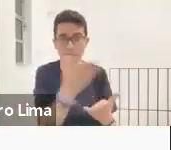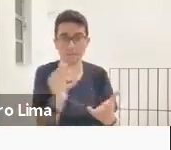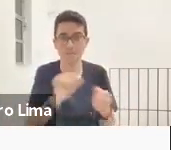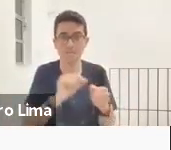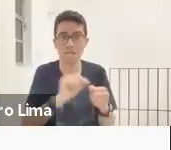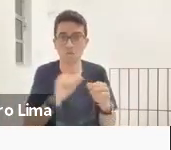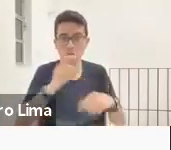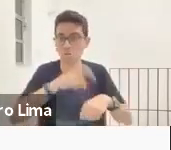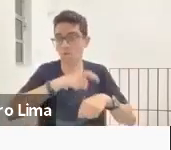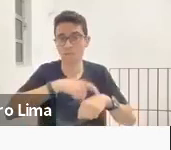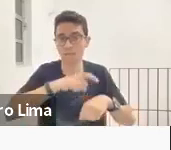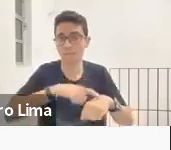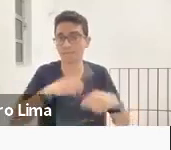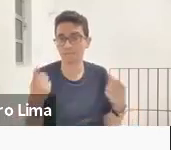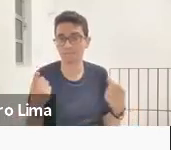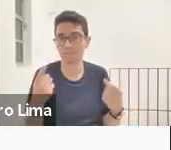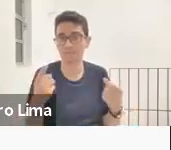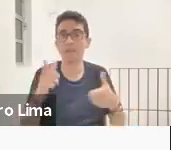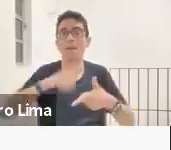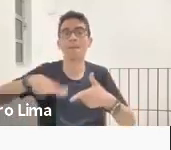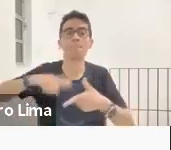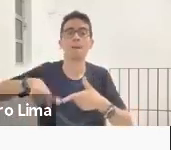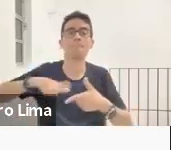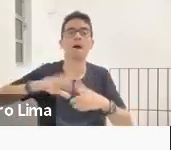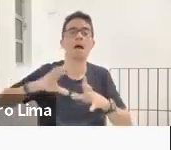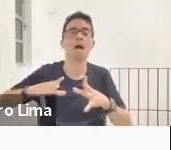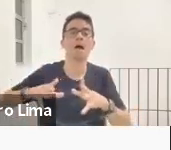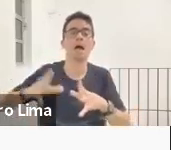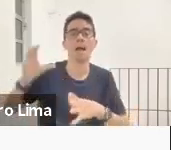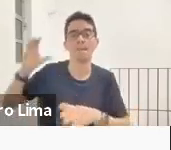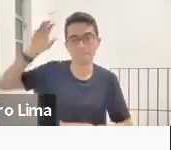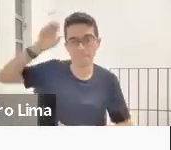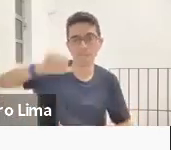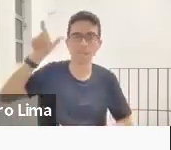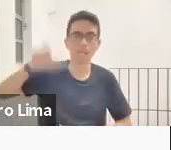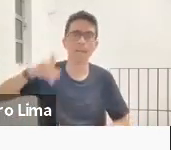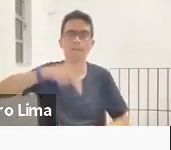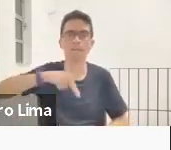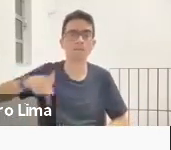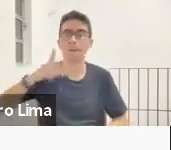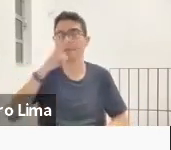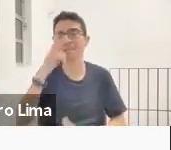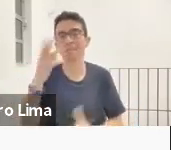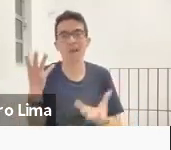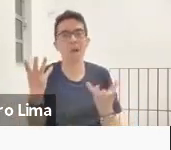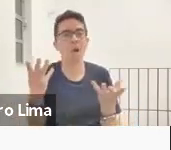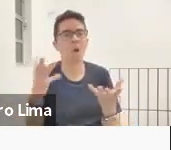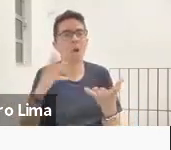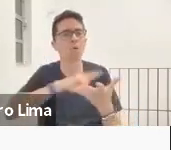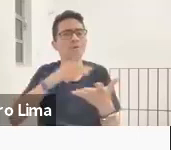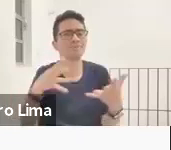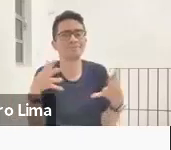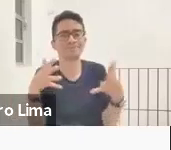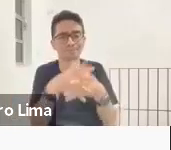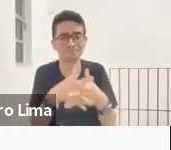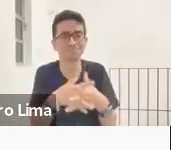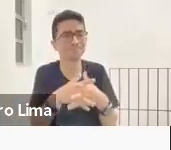own teachers out in the field is that they seem to be doing very inconsistent things as very inconsistent things. And then they'll critique them for being inconsistent, and when for being inconsistent, and what